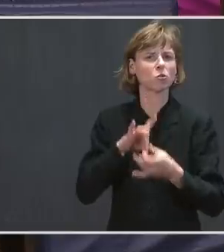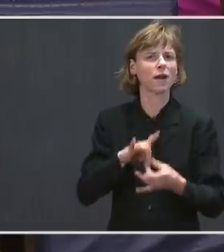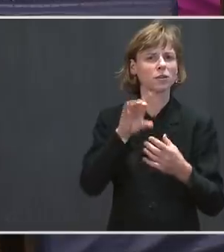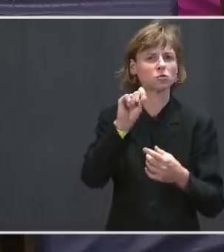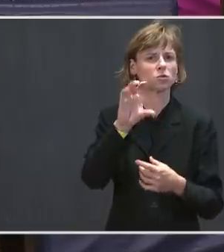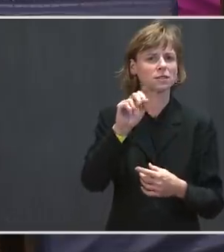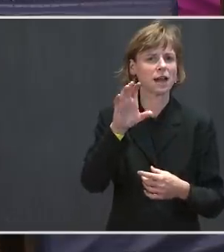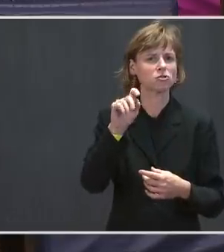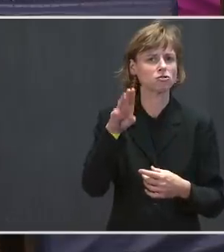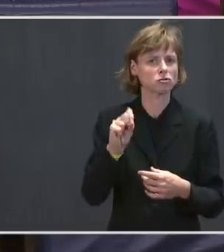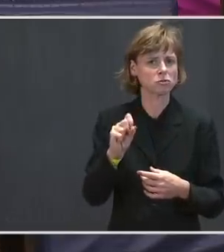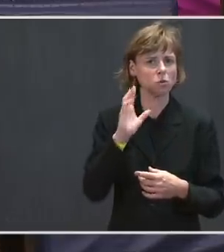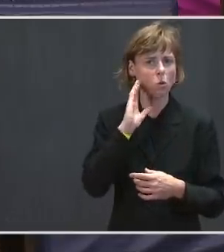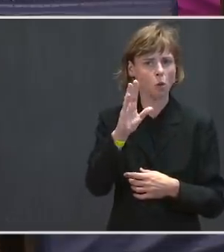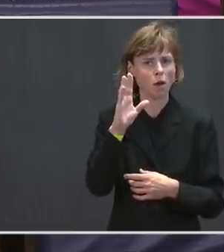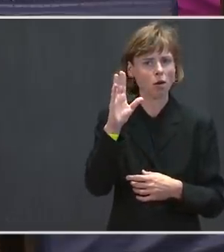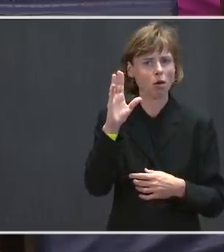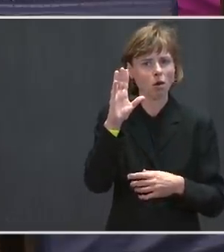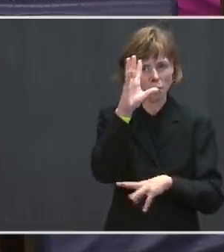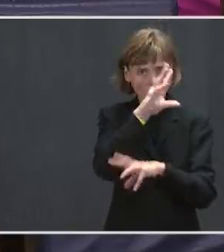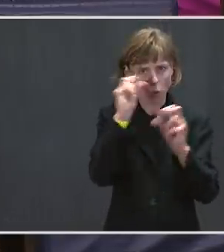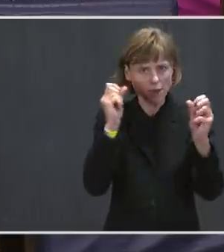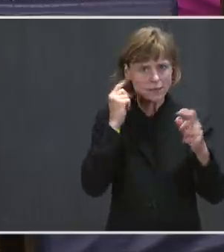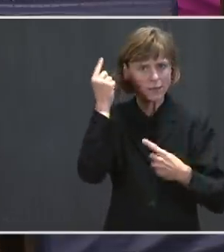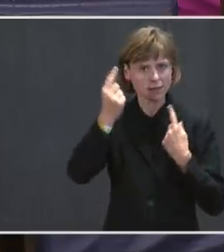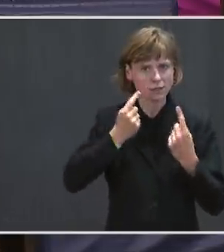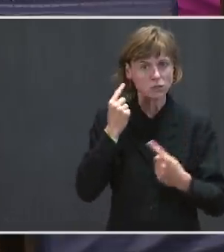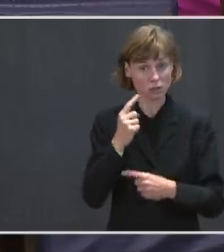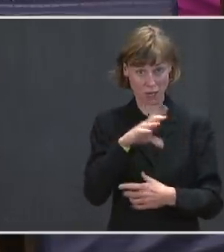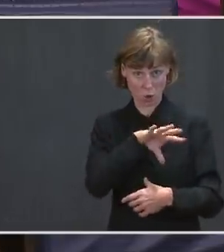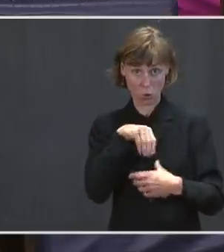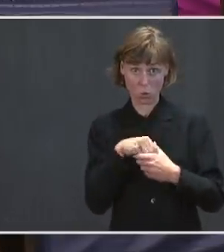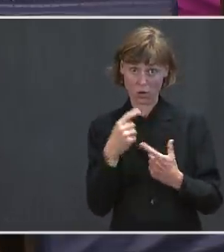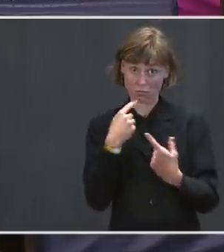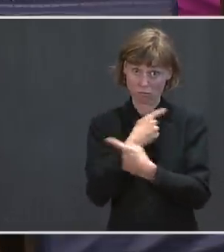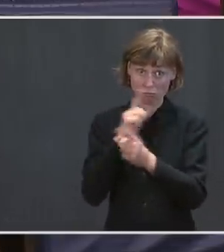is the administration considering? And does it include declaring a new national emergency